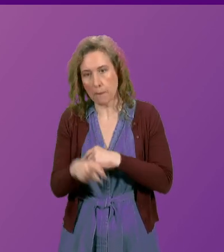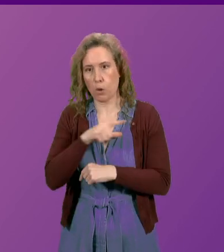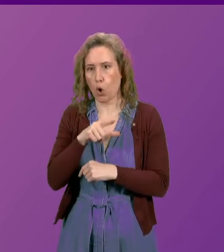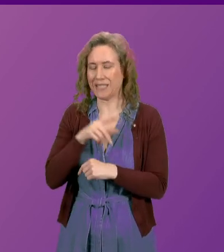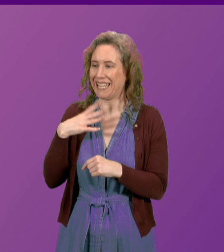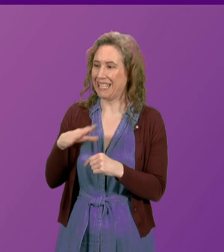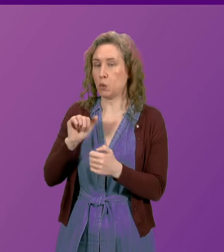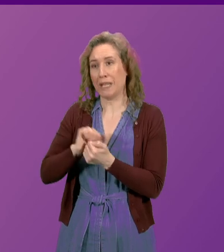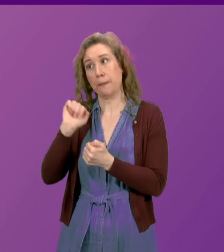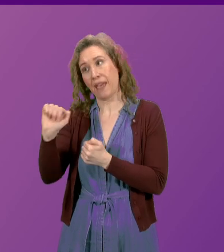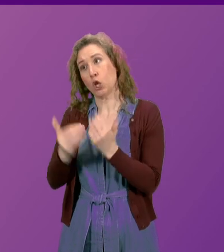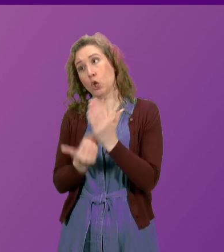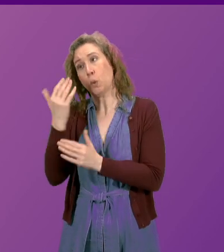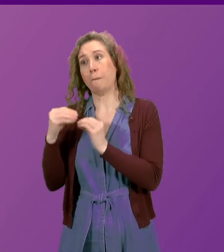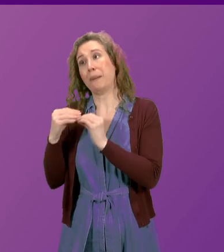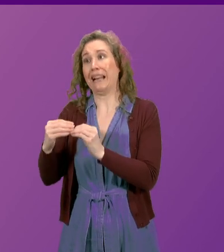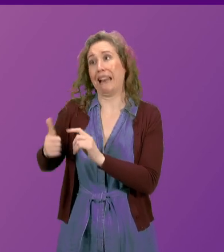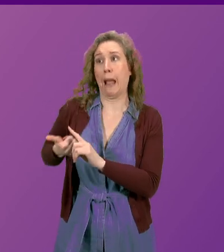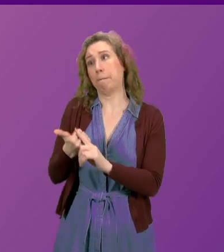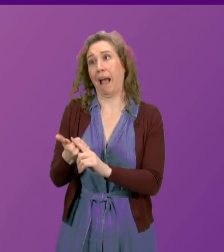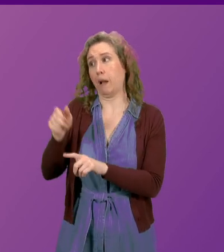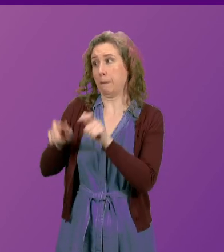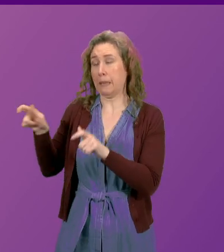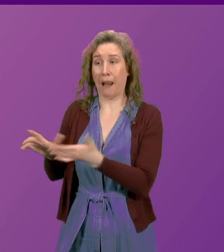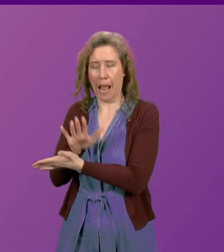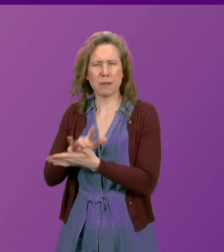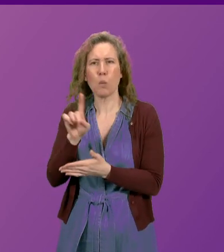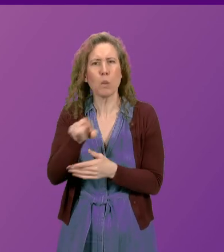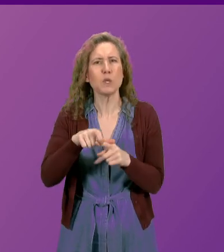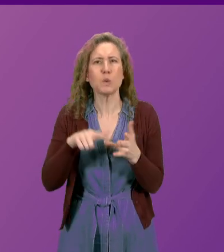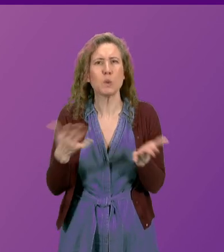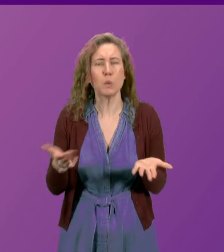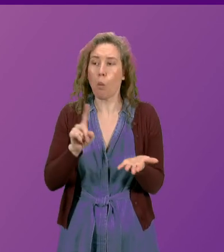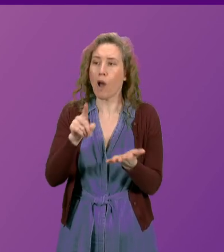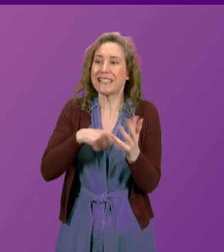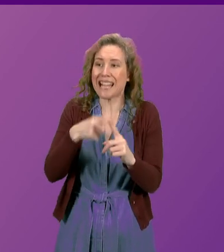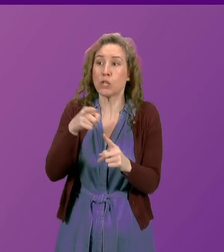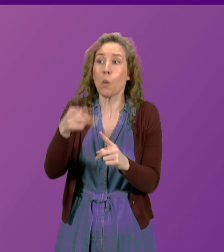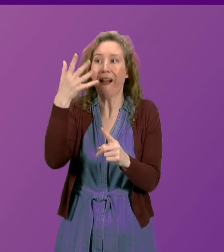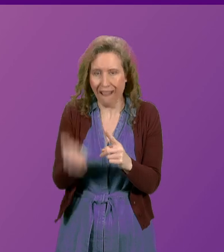backers happy, what will the First Minister do with the taxes that he does control? Will